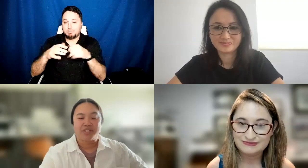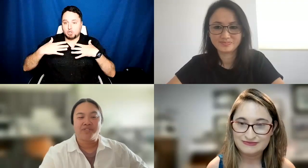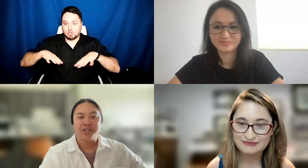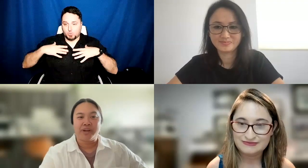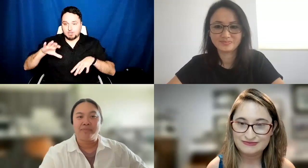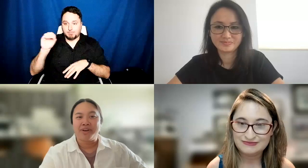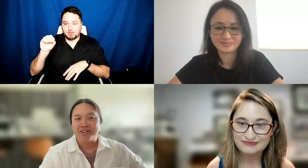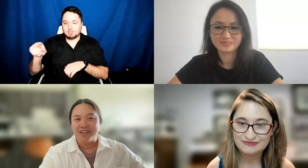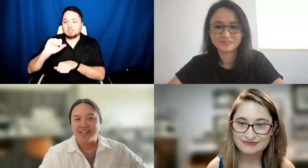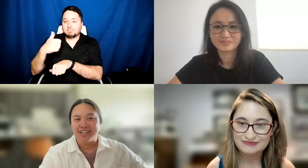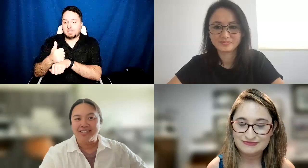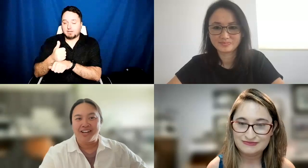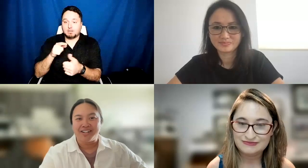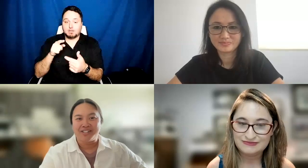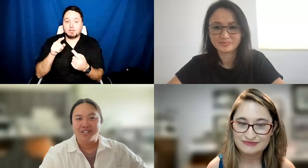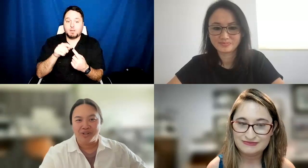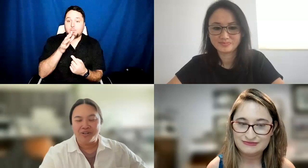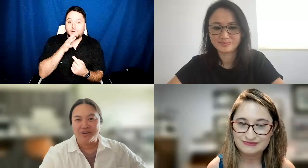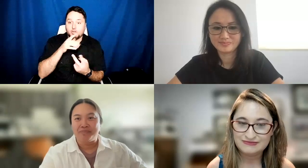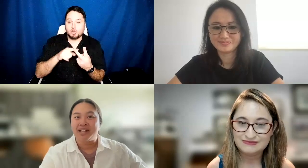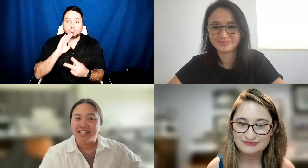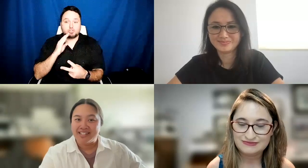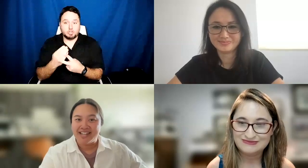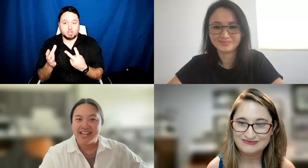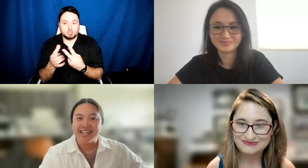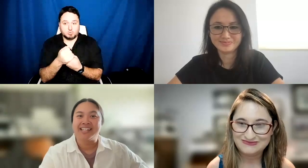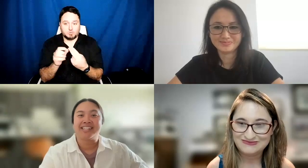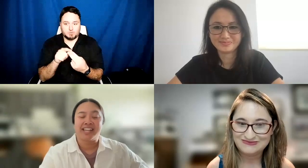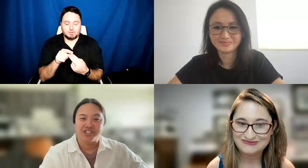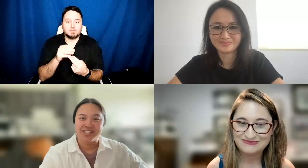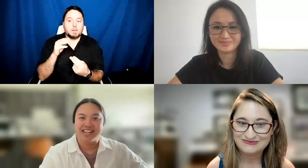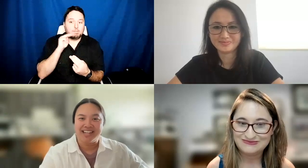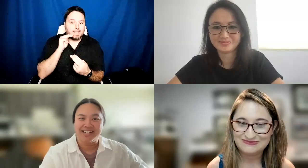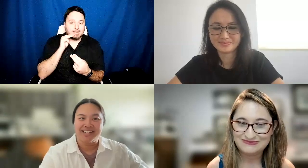that was founded by a mother and daughter duo, Melody Stein and Taysia Stein.